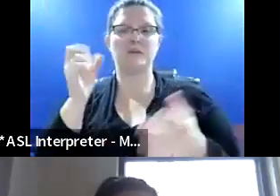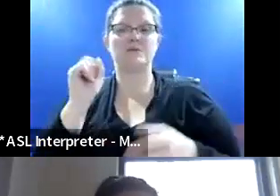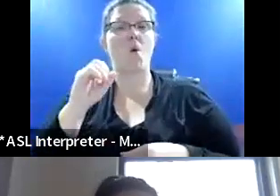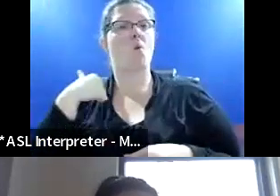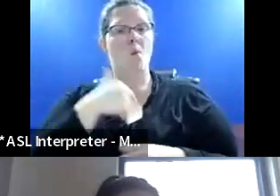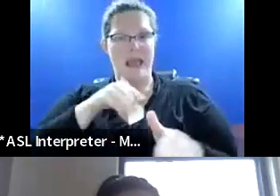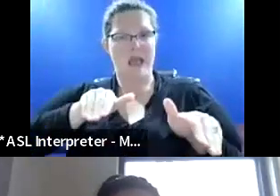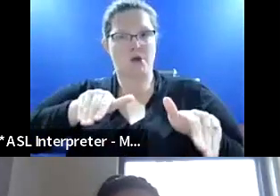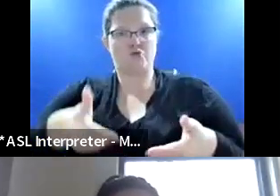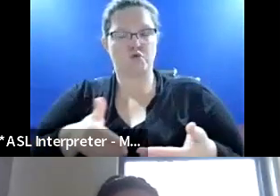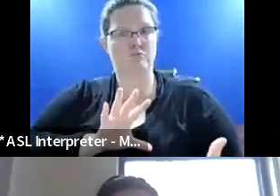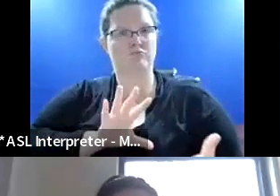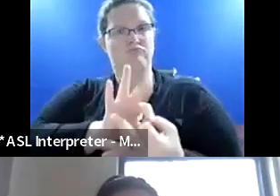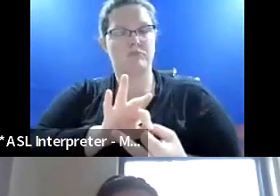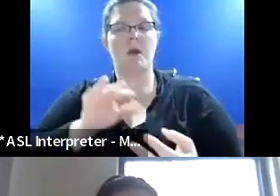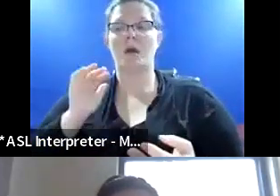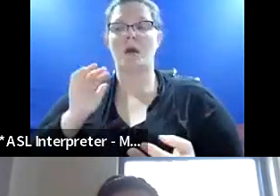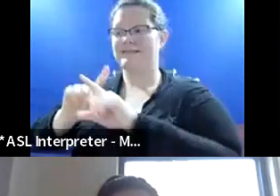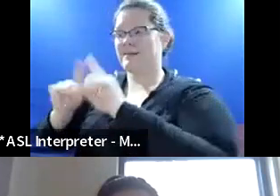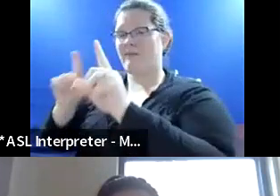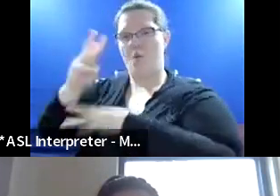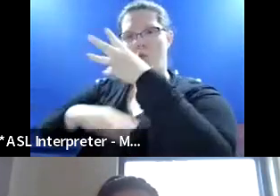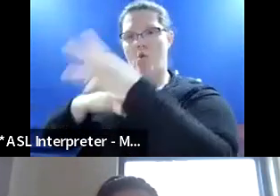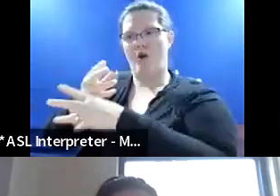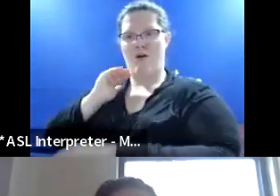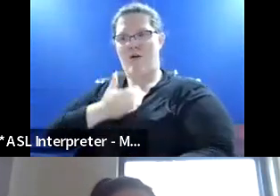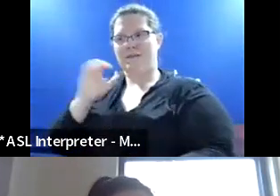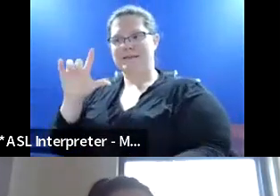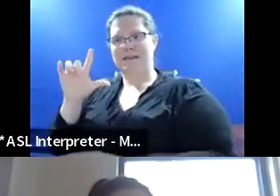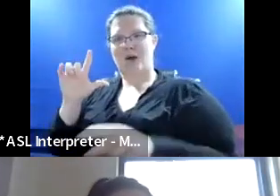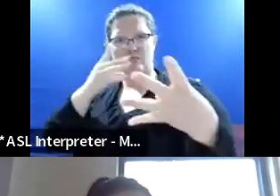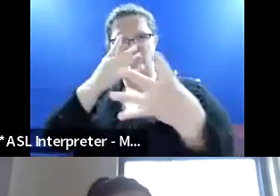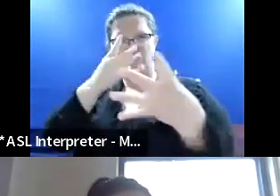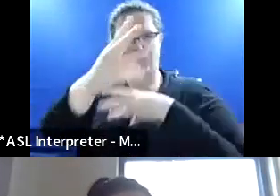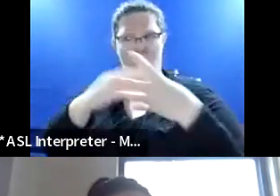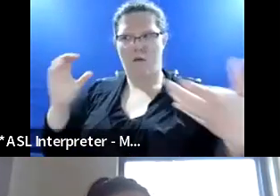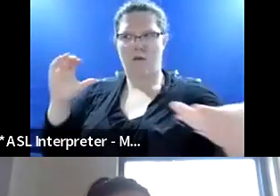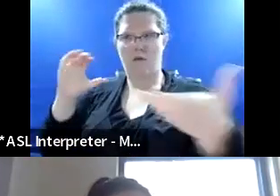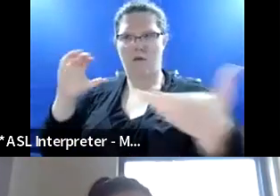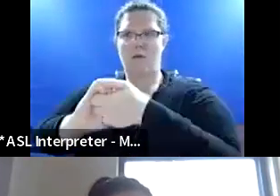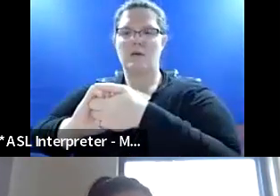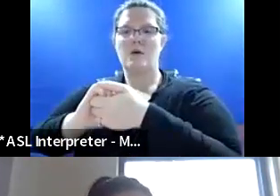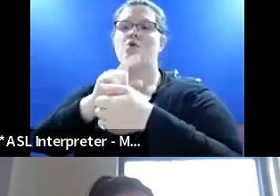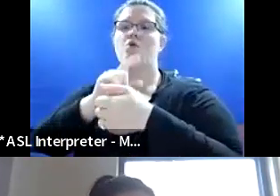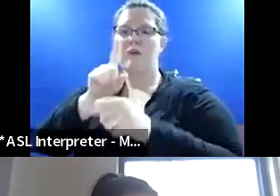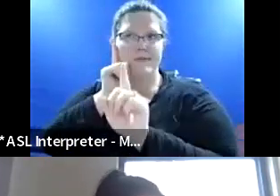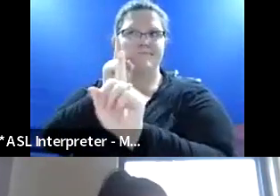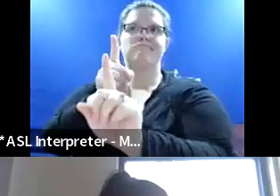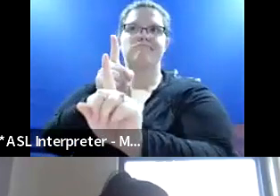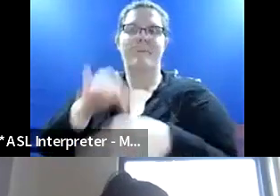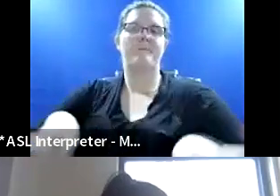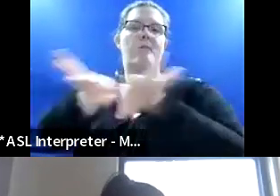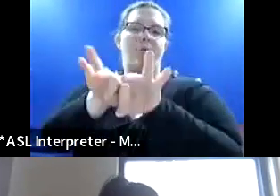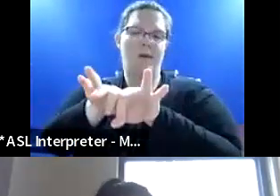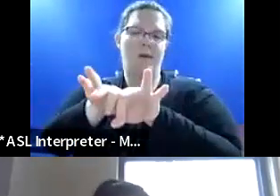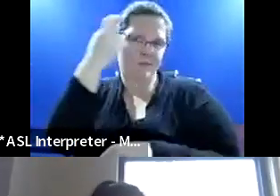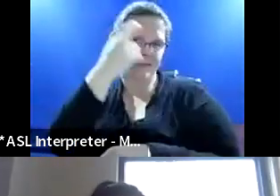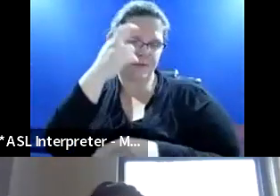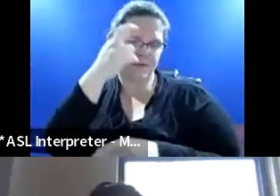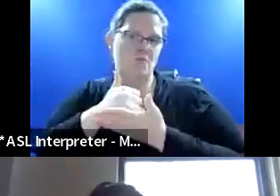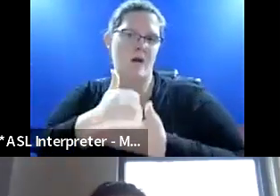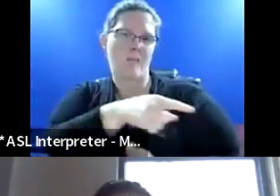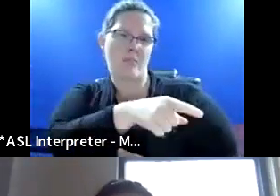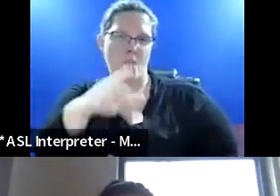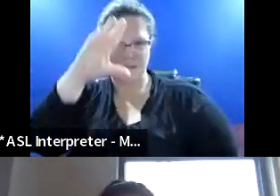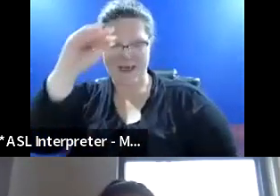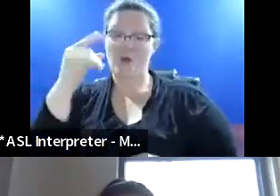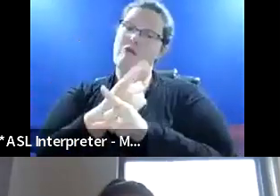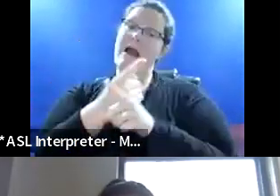BUT THEN UPON RELEASE, PRIOR TO RE RELEASE LEASE THEY WERE CONNECTED TO A CENTER FOR INDEPENDENT LIVING FOR THE PEER SUPPORTS THEY WOULD NEED TO BE SUCCESSFUL AND I WOULD SAY NONE OF THE INMATES KNEW WHAT A CENTER FOR INDEPENDENT LIVING WAS BEFORE THEY STARTED THE CLASS AND NO ONE IN THE PRISON SYSTEM KNEW EITHER.